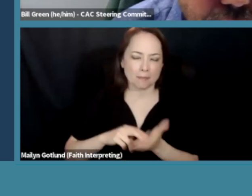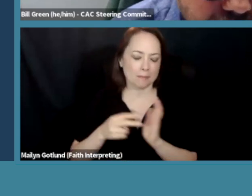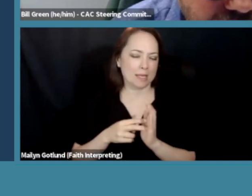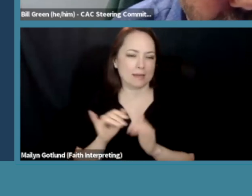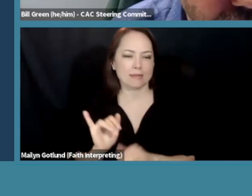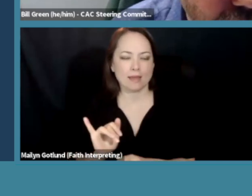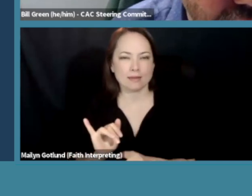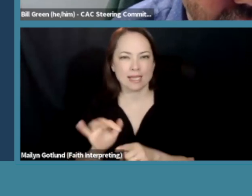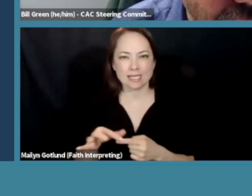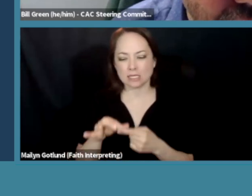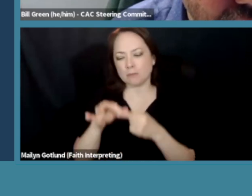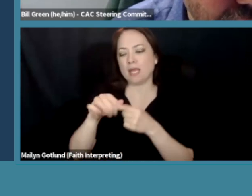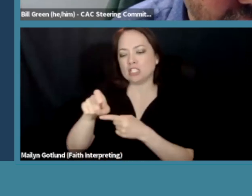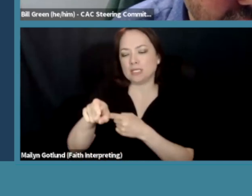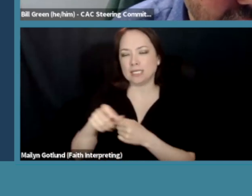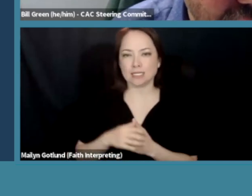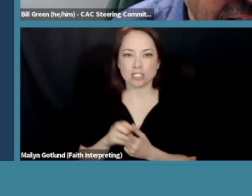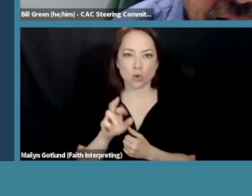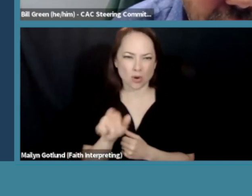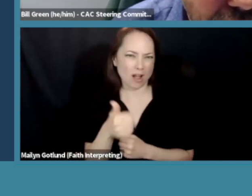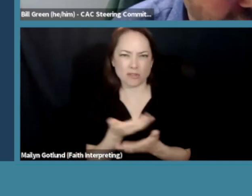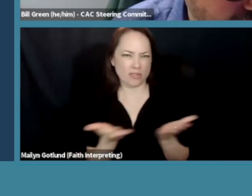special needs or even some other things. It's not necessary.